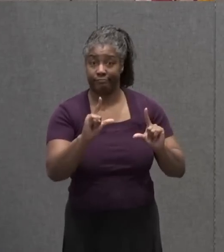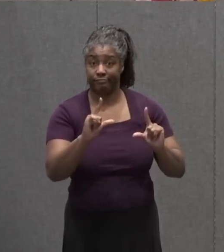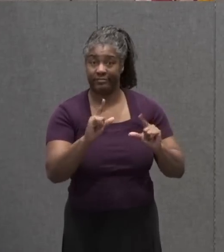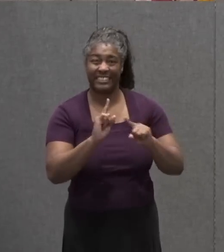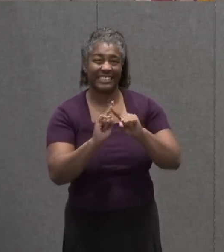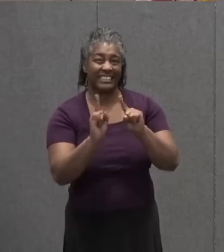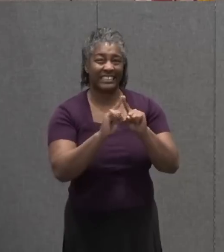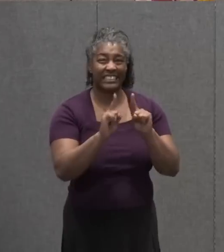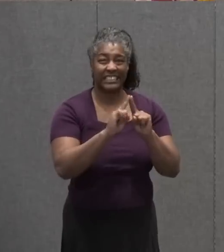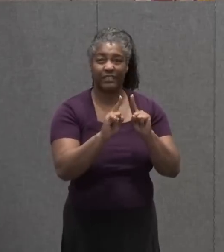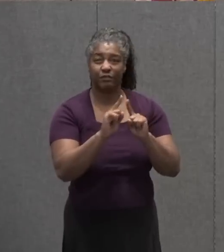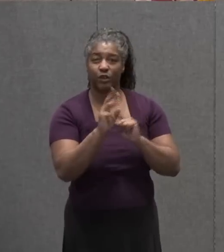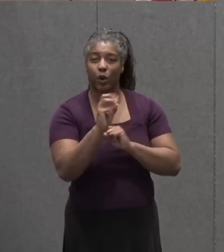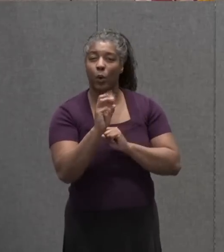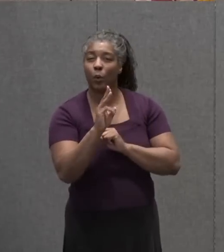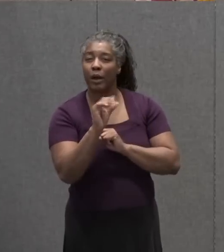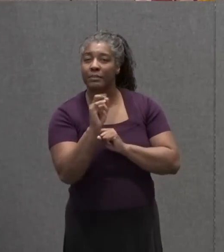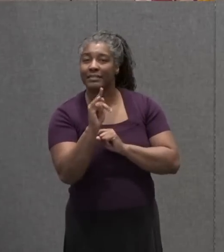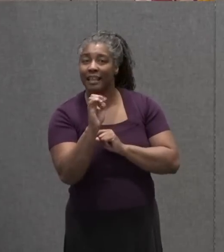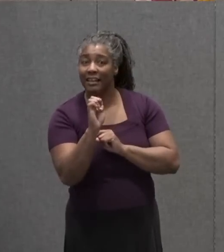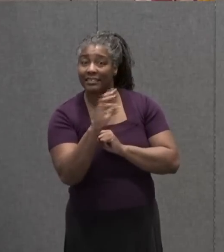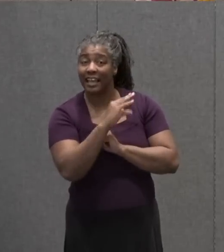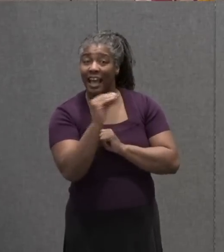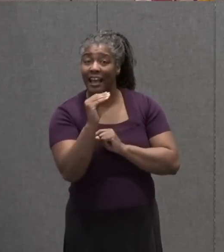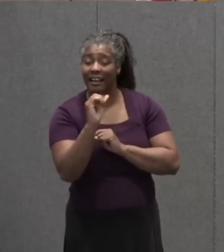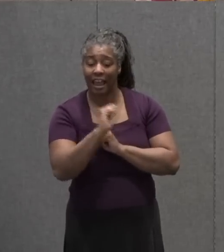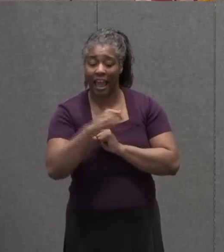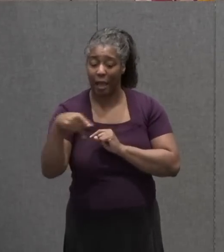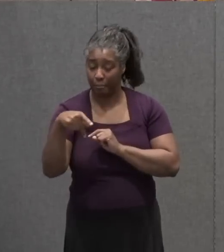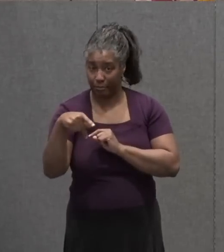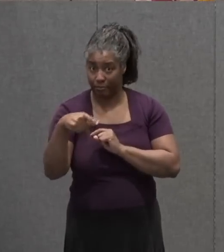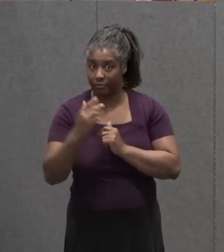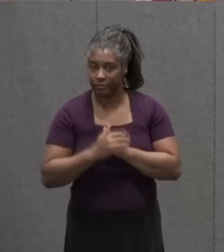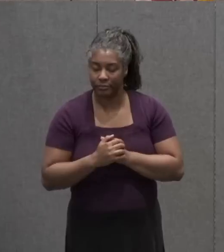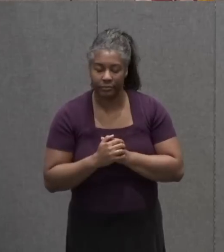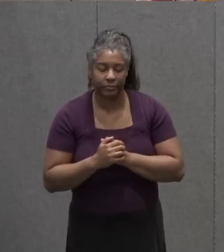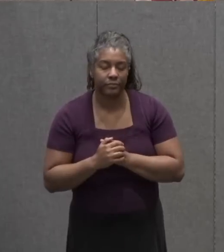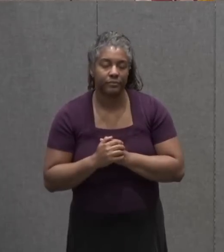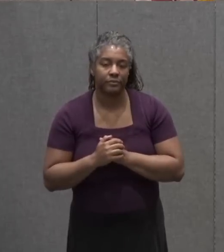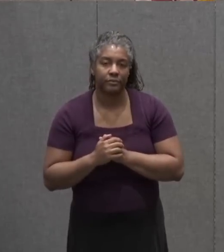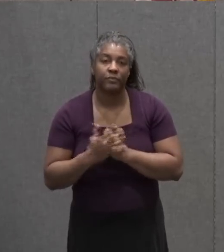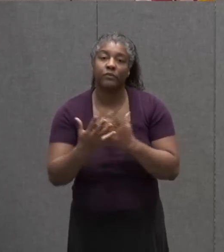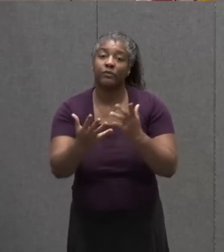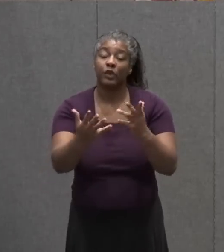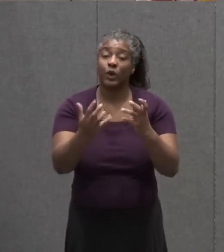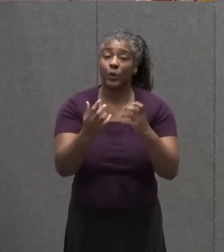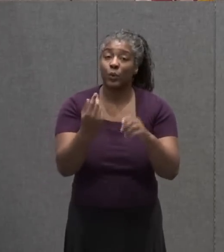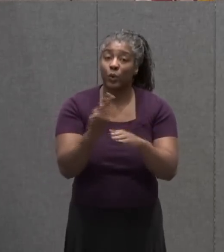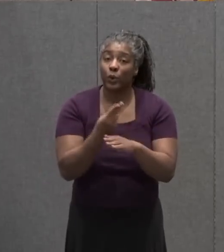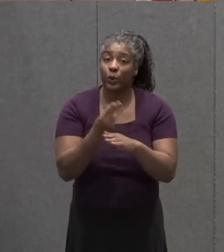We also want to use our remember power to also help us when we're online